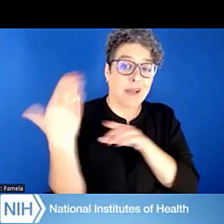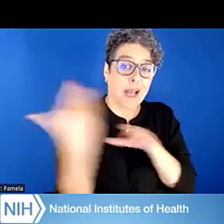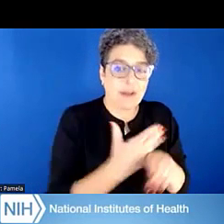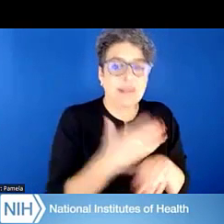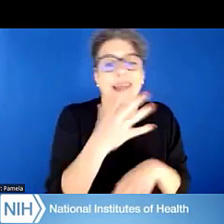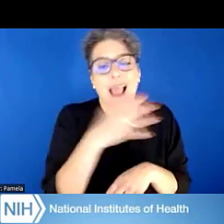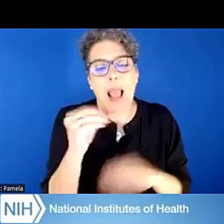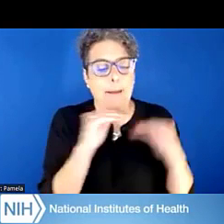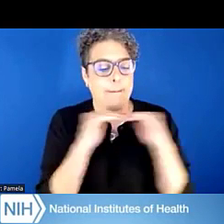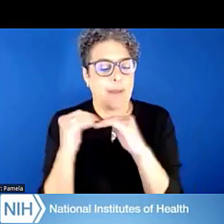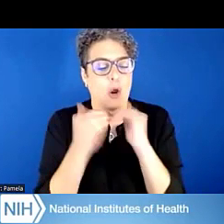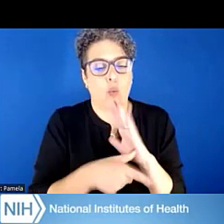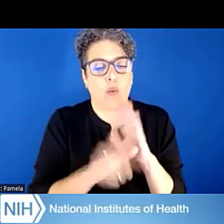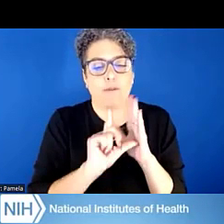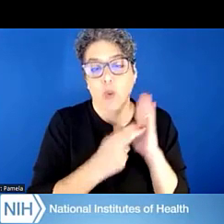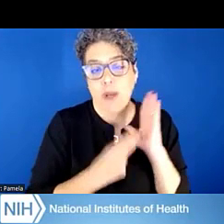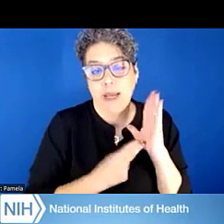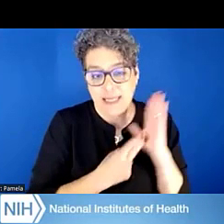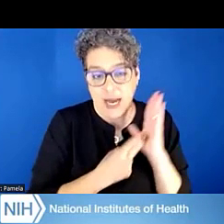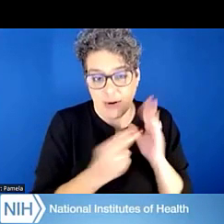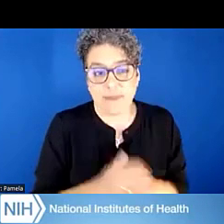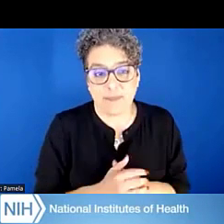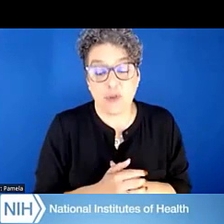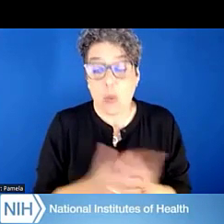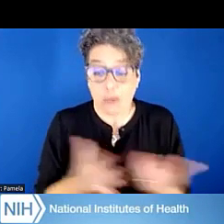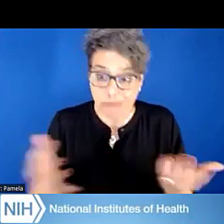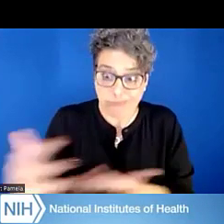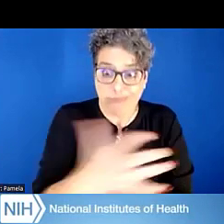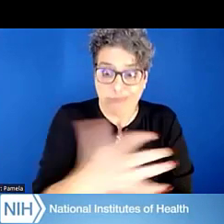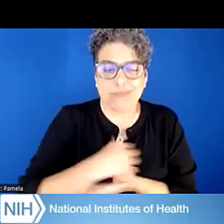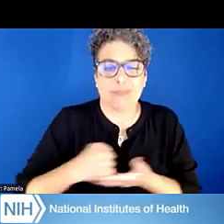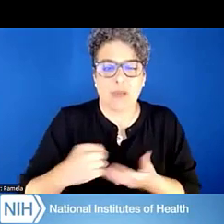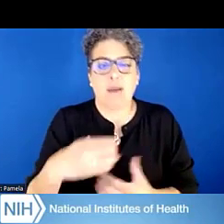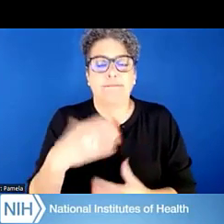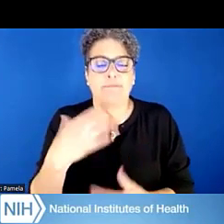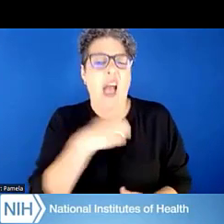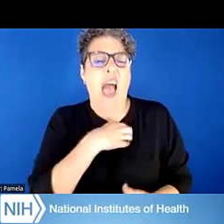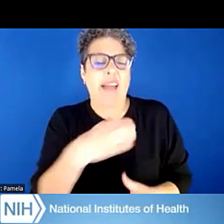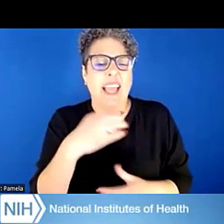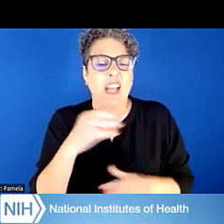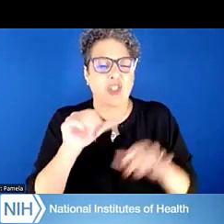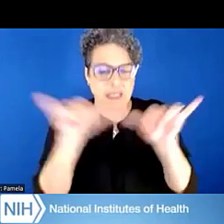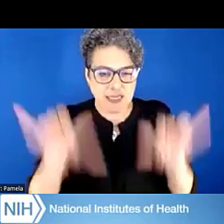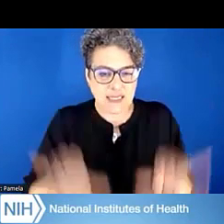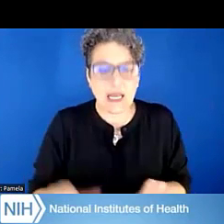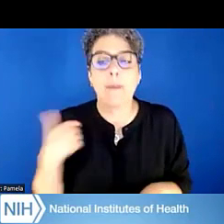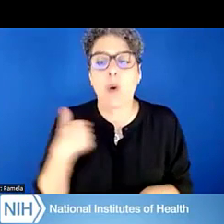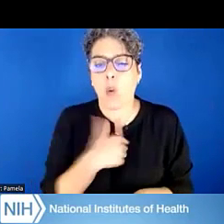Now so these allegations come into our system. We have a confidential system that we use to collect the allegations.